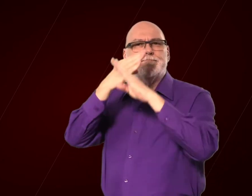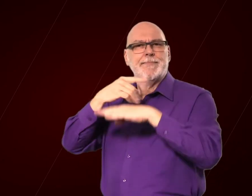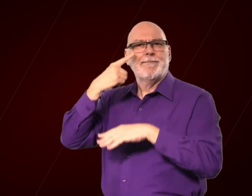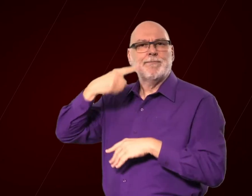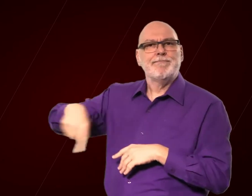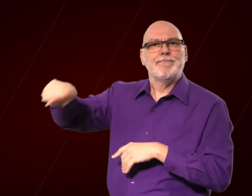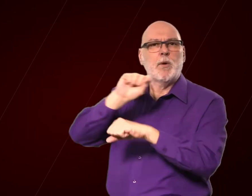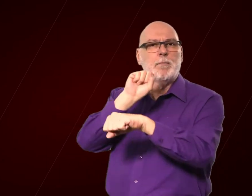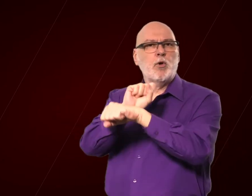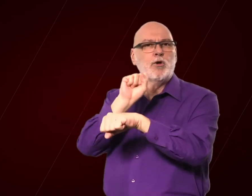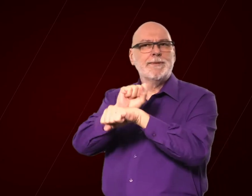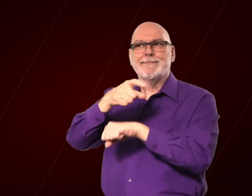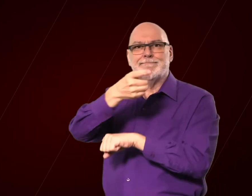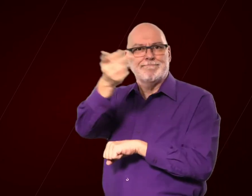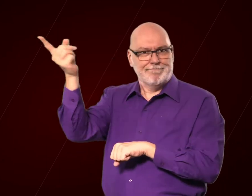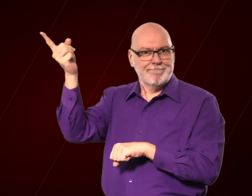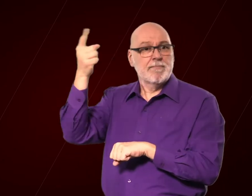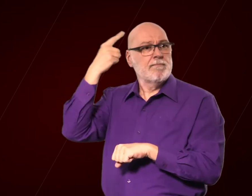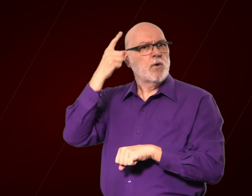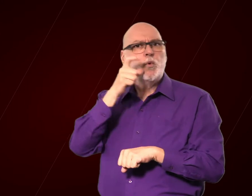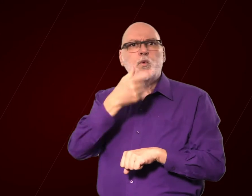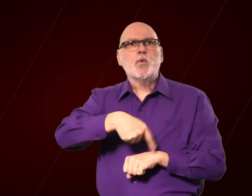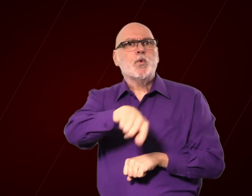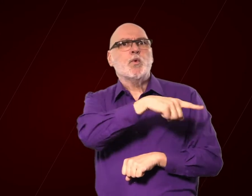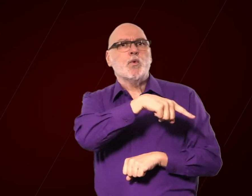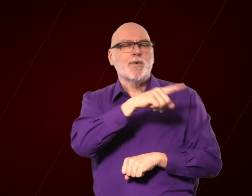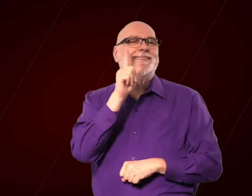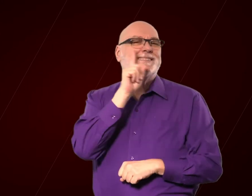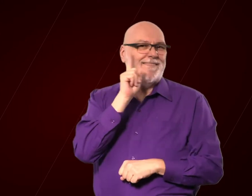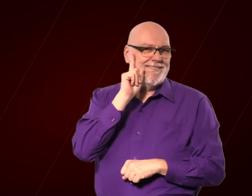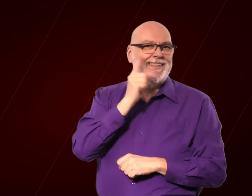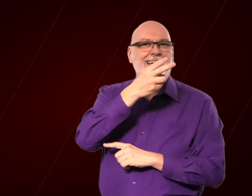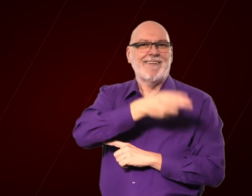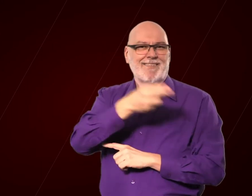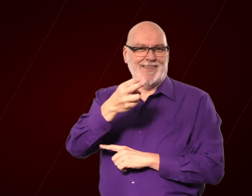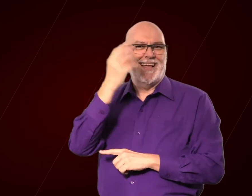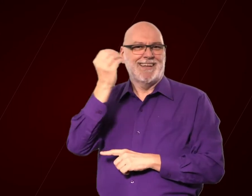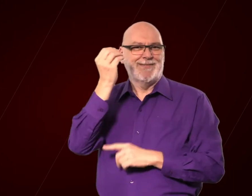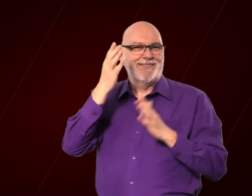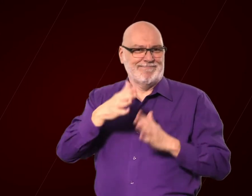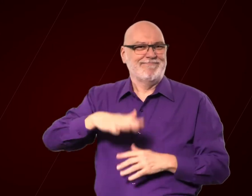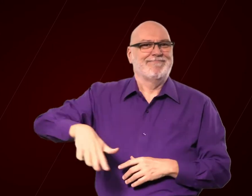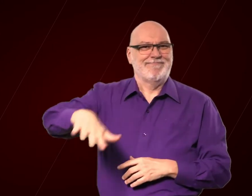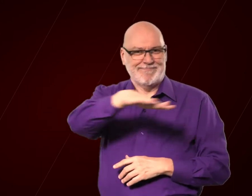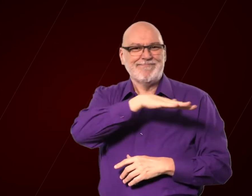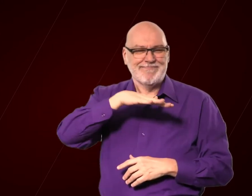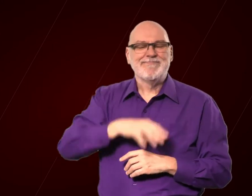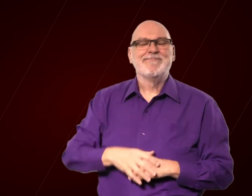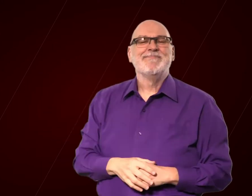to employment for Deaf and Hard of Hearing Ontarians.